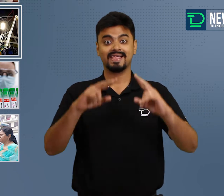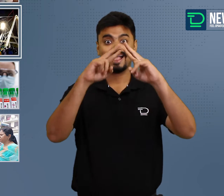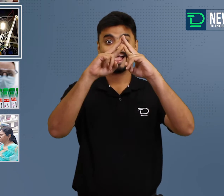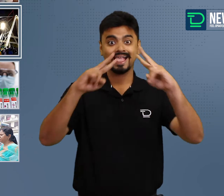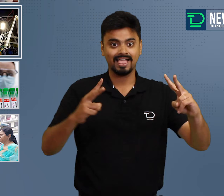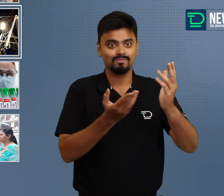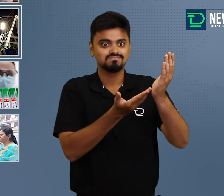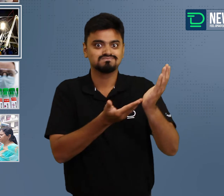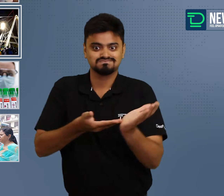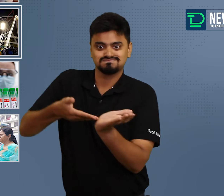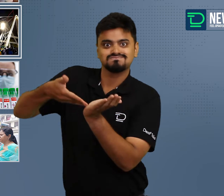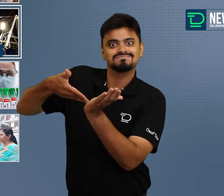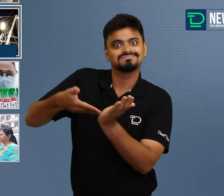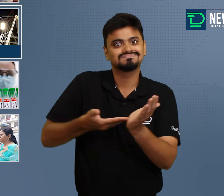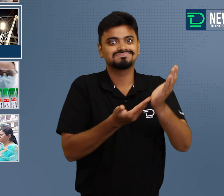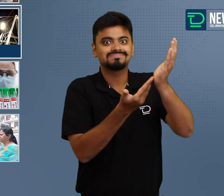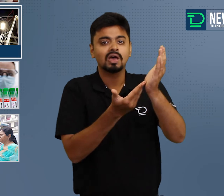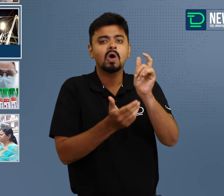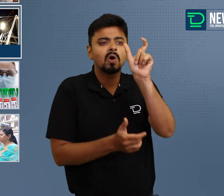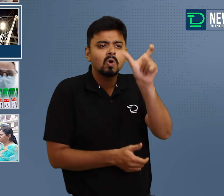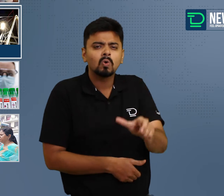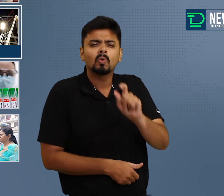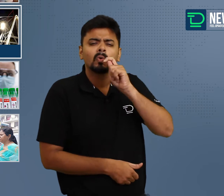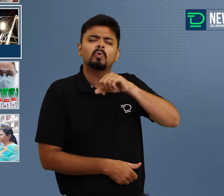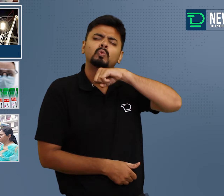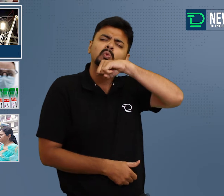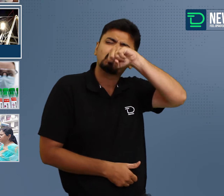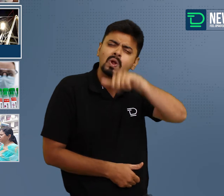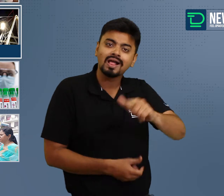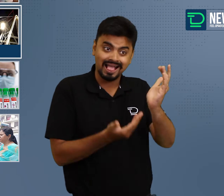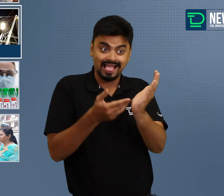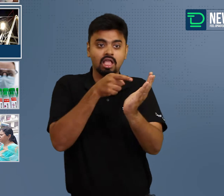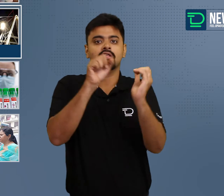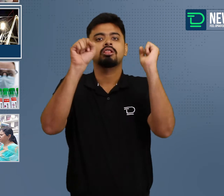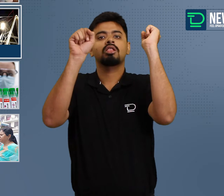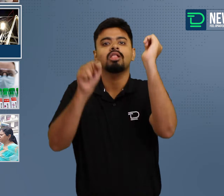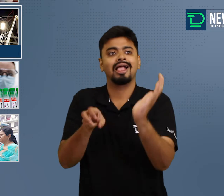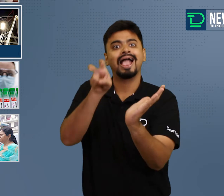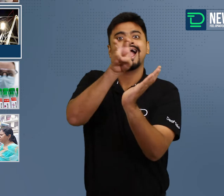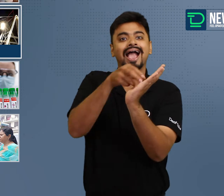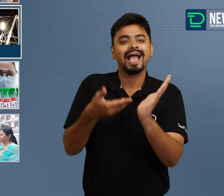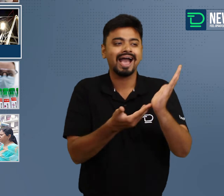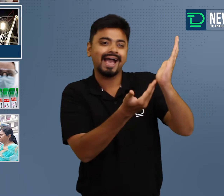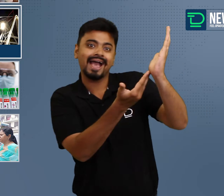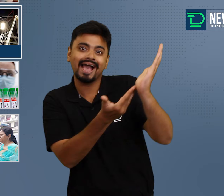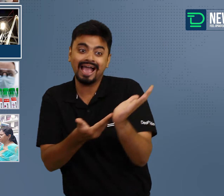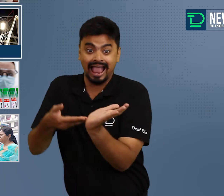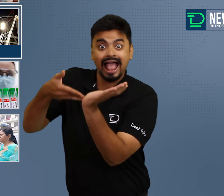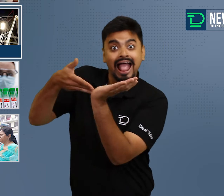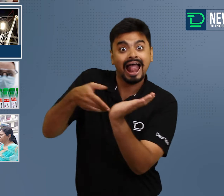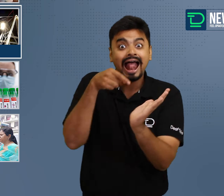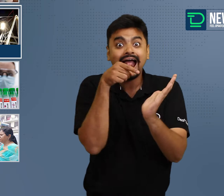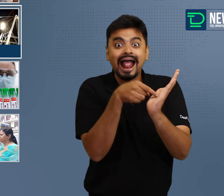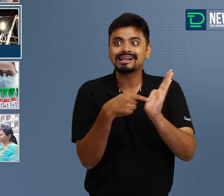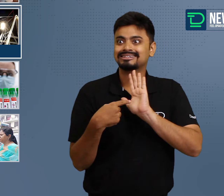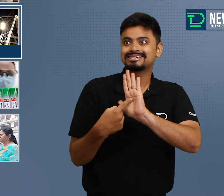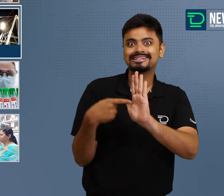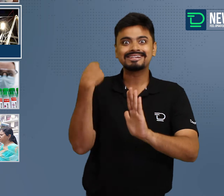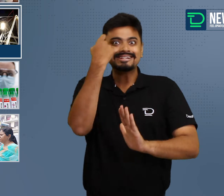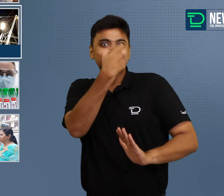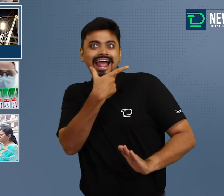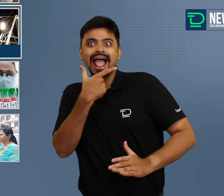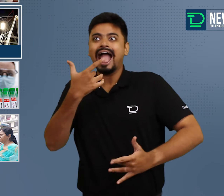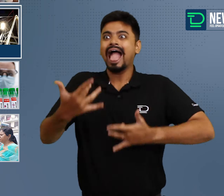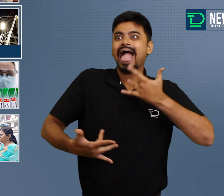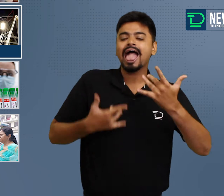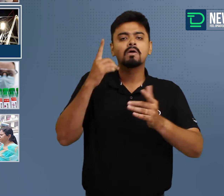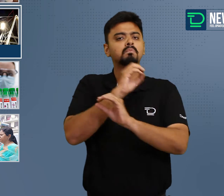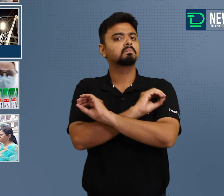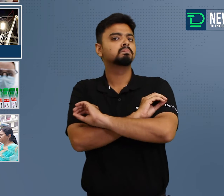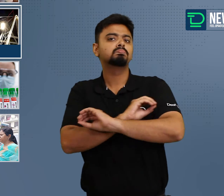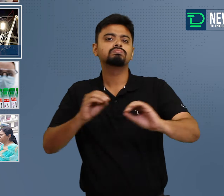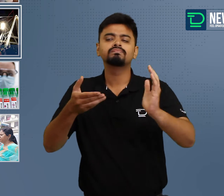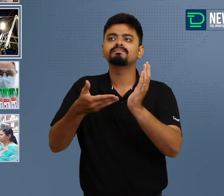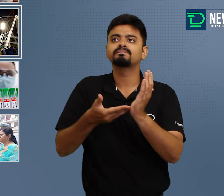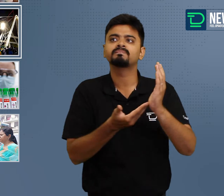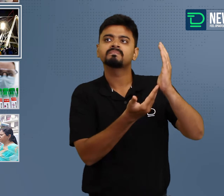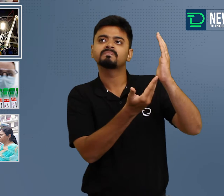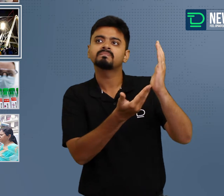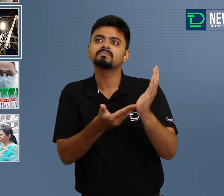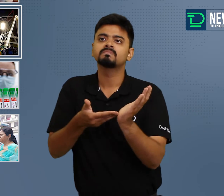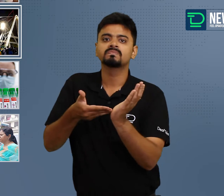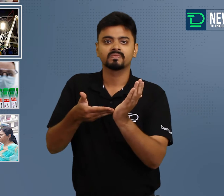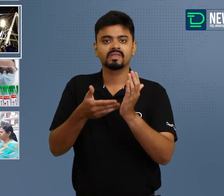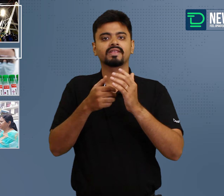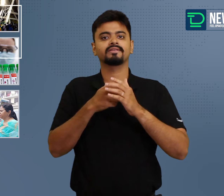2. A young child sitting on a Columbus swing without showing any emotion.